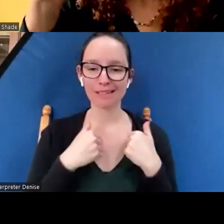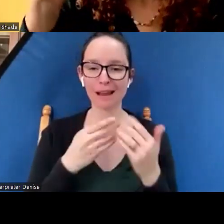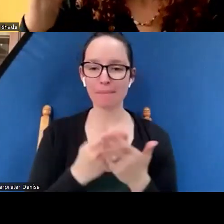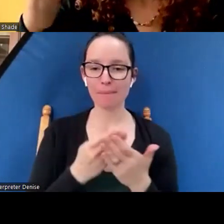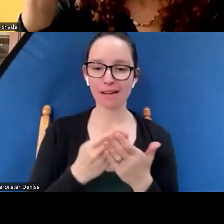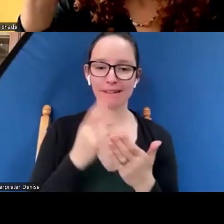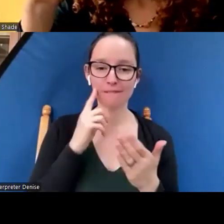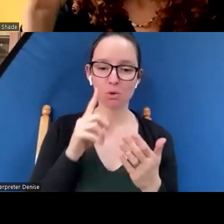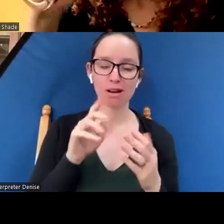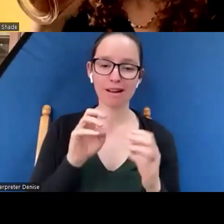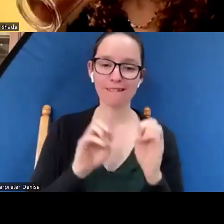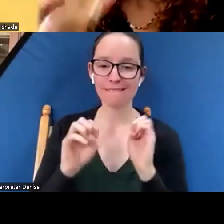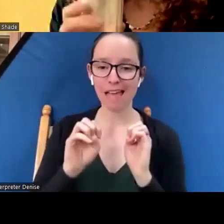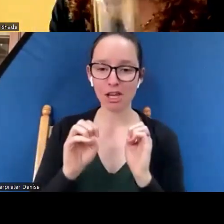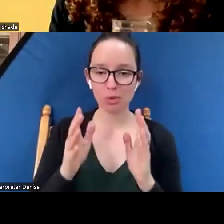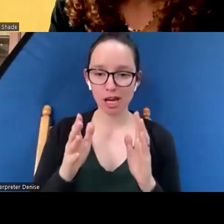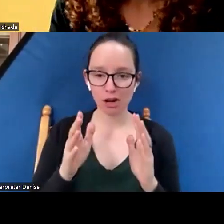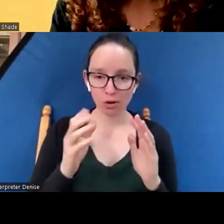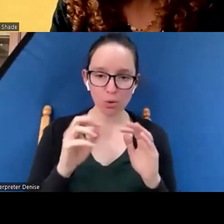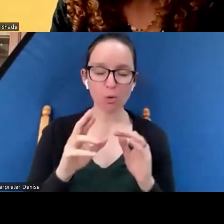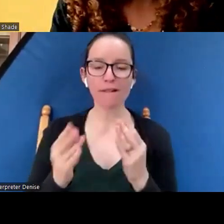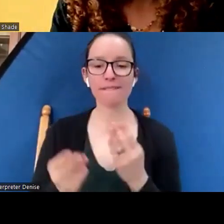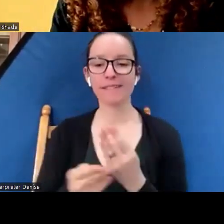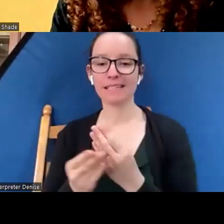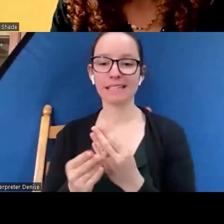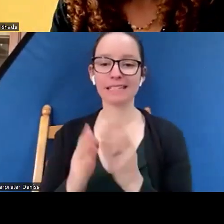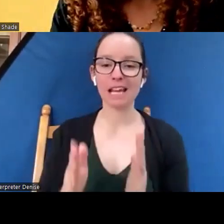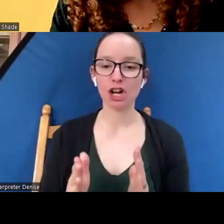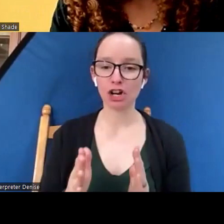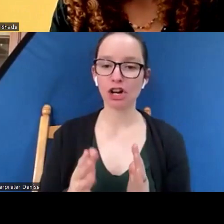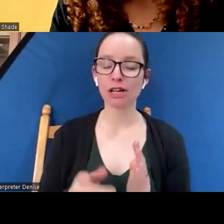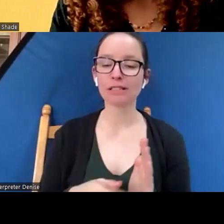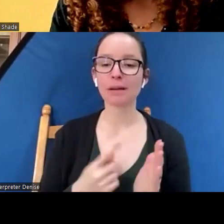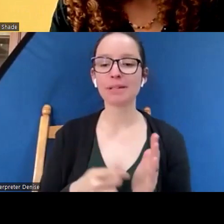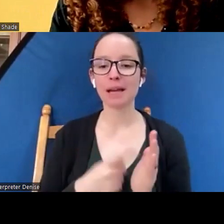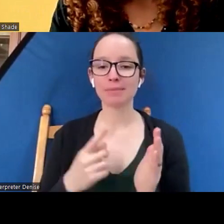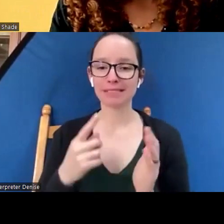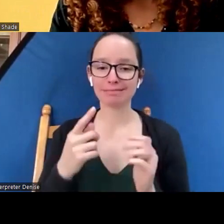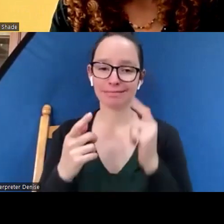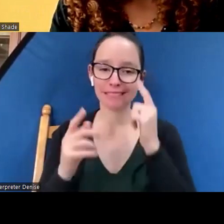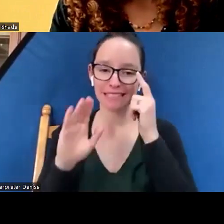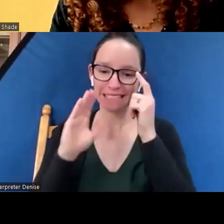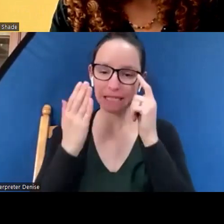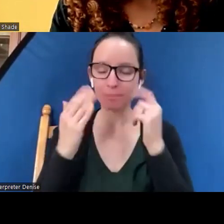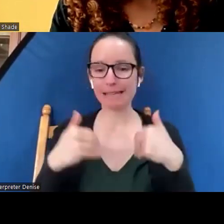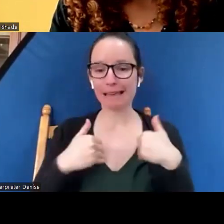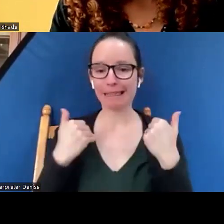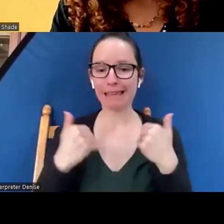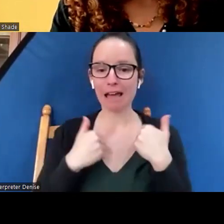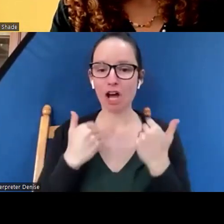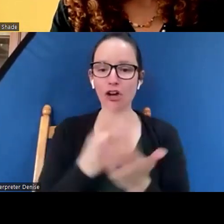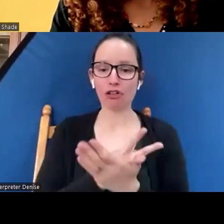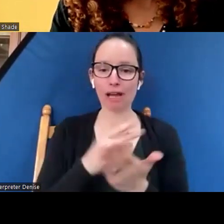and sometimes they've seen that like the young grad student is the one who gets put in that role and like the social